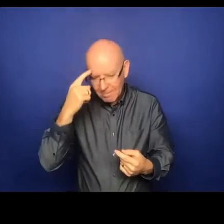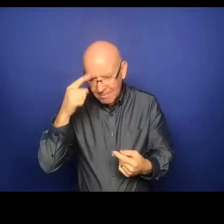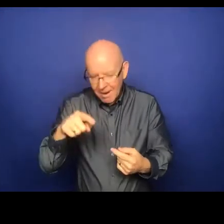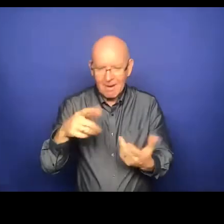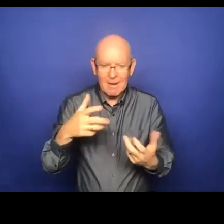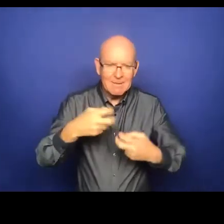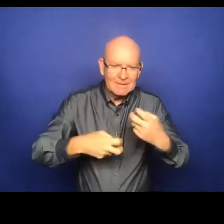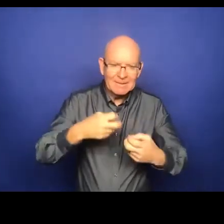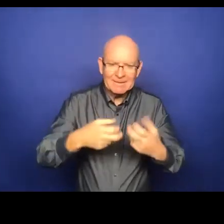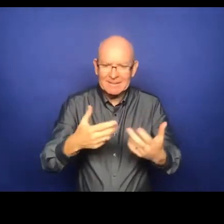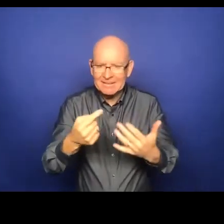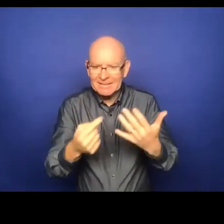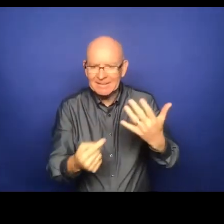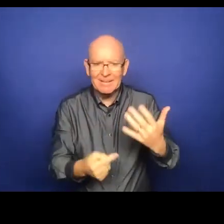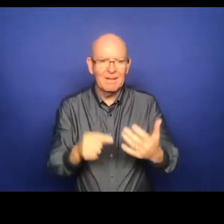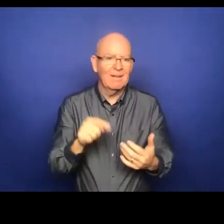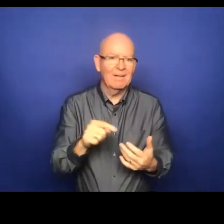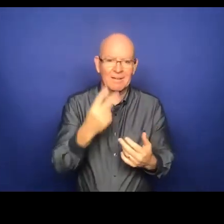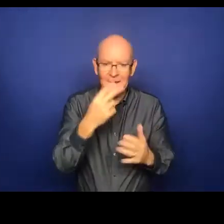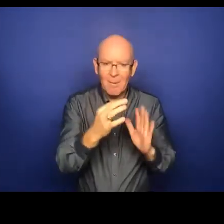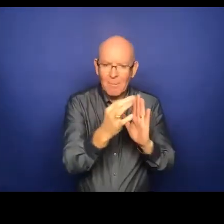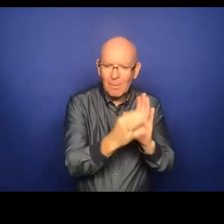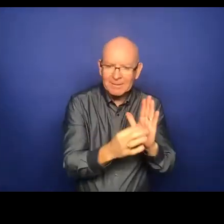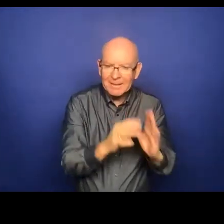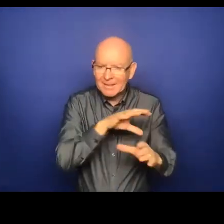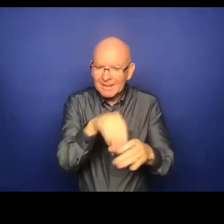been facing for many years and in particular with regard to persons with